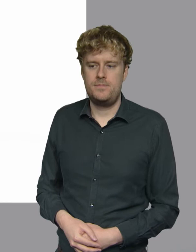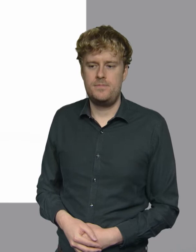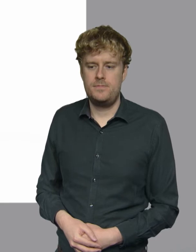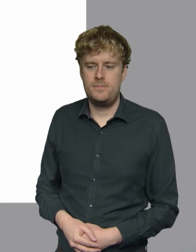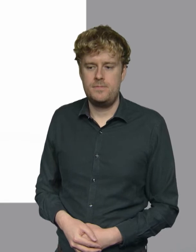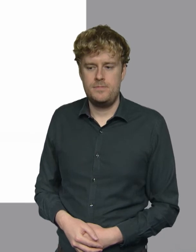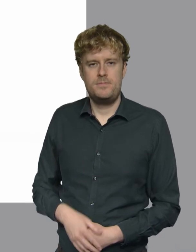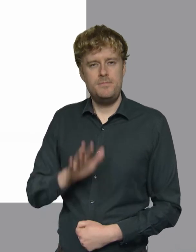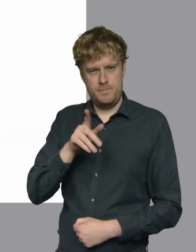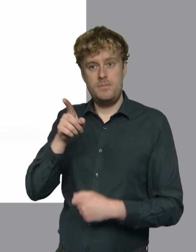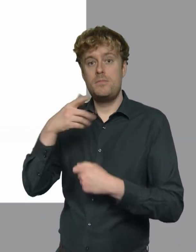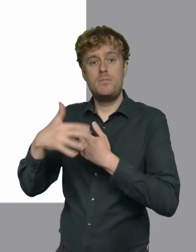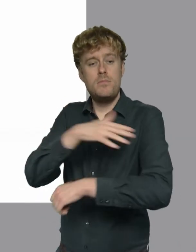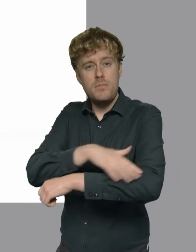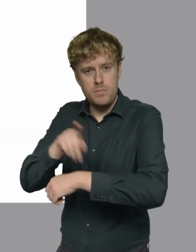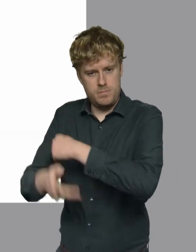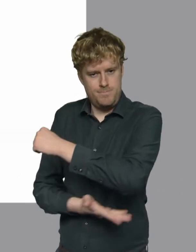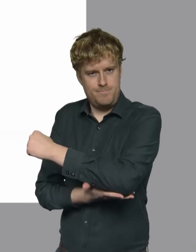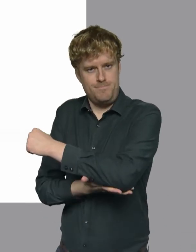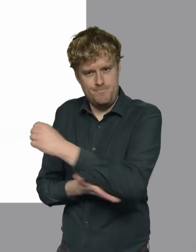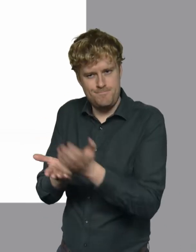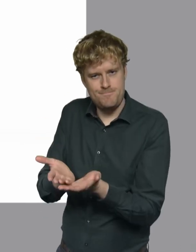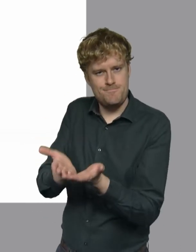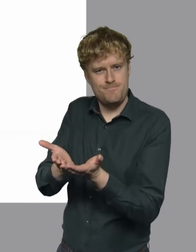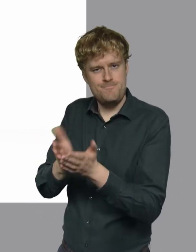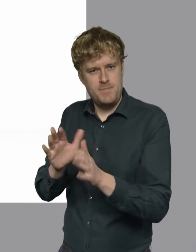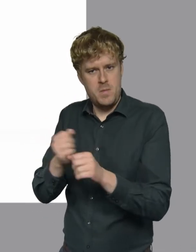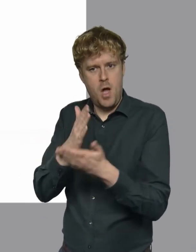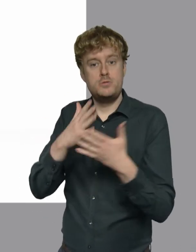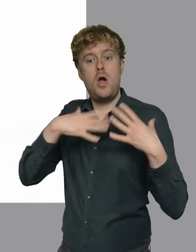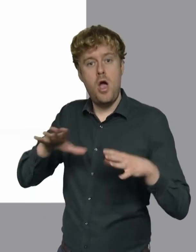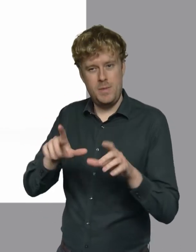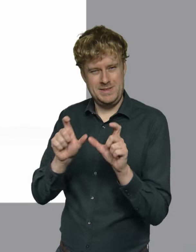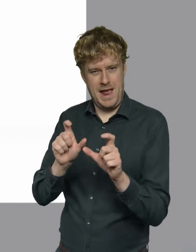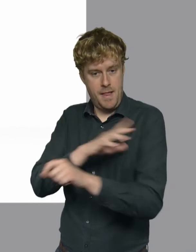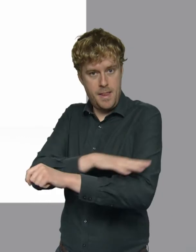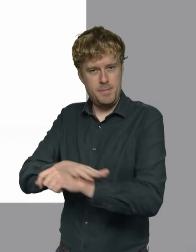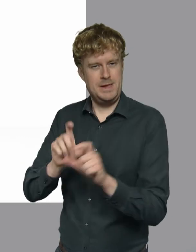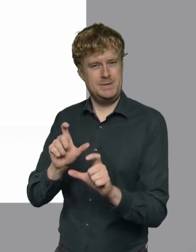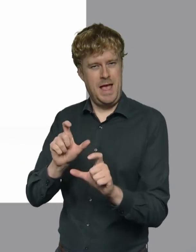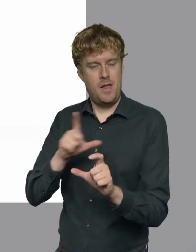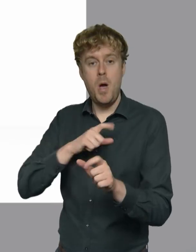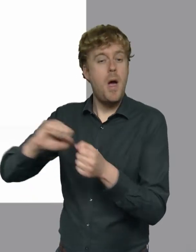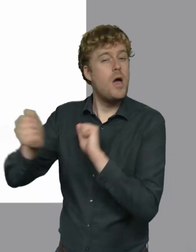Help the casualty by supporting the injured area, making sure the injury is kept still so that it doesn't become worse.